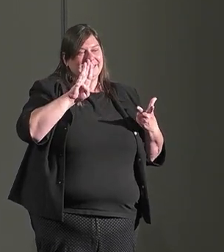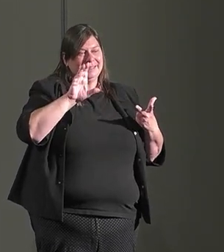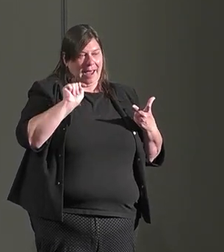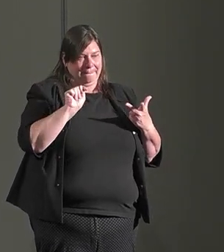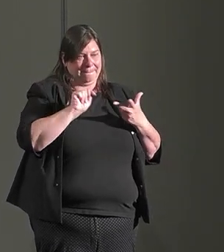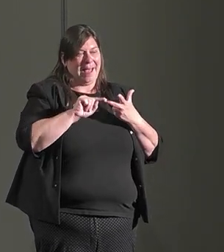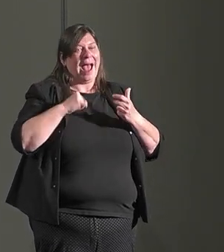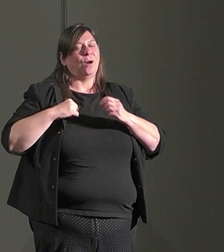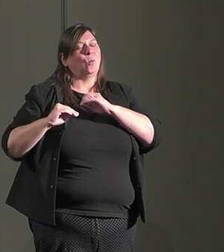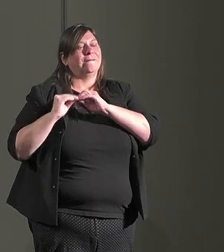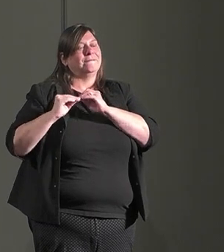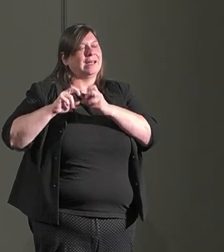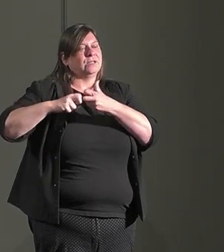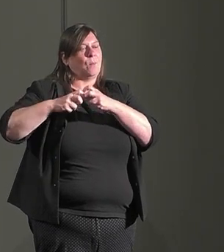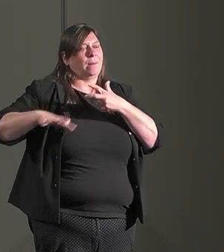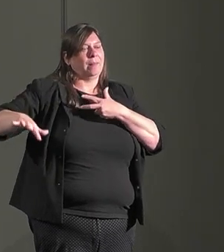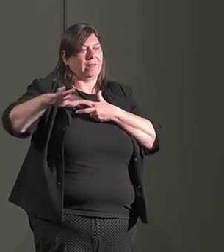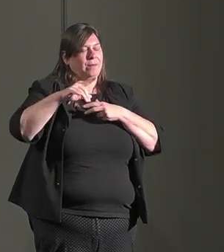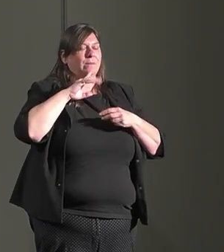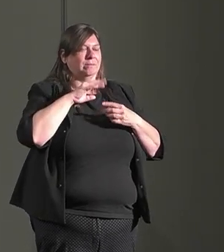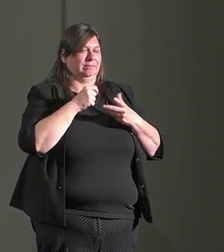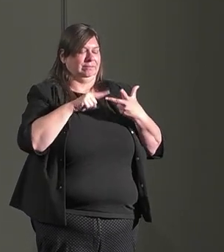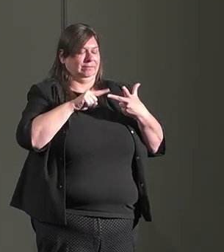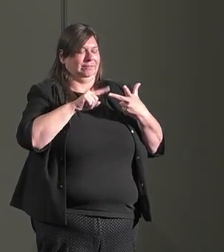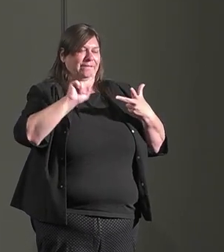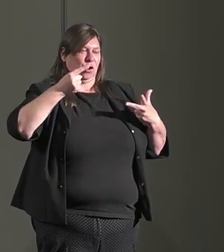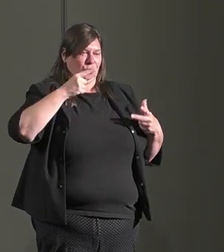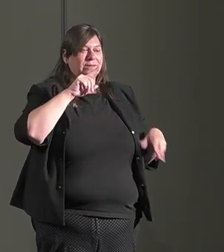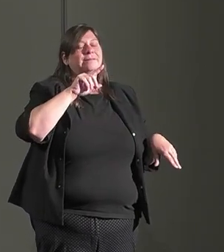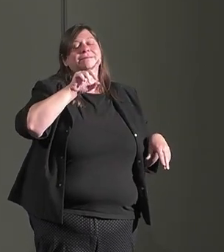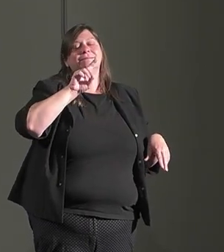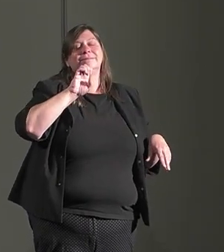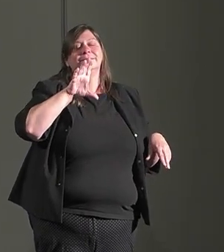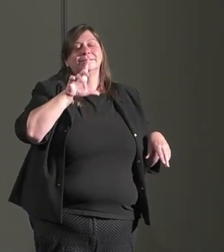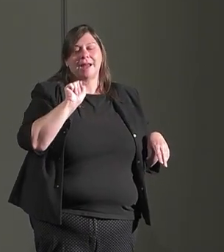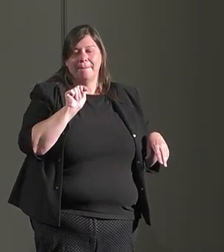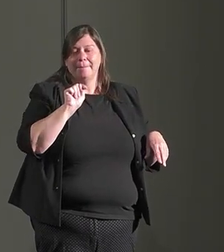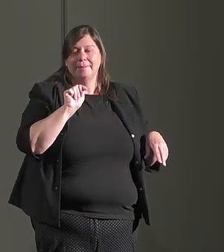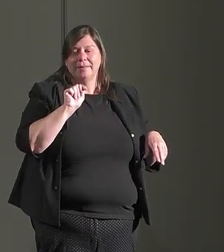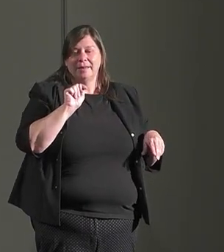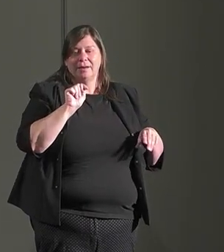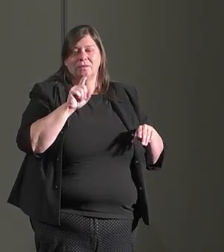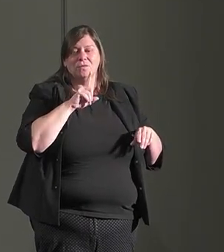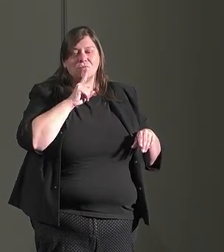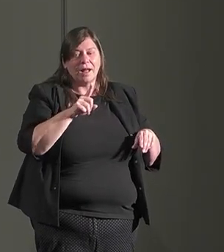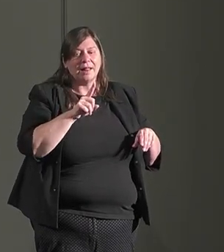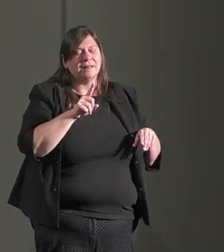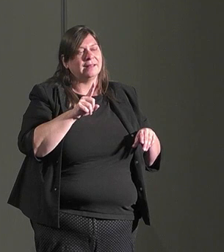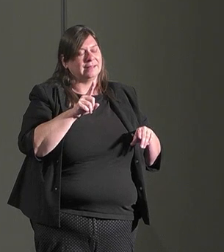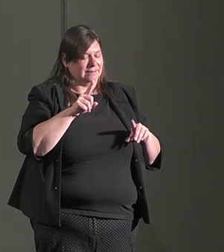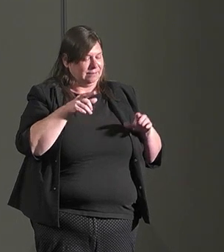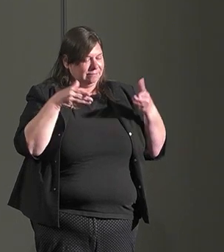there. I will start with debt first. This is where Anne talked about shines and help thus